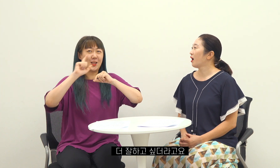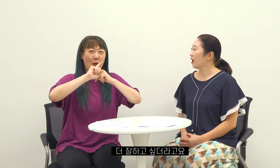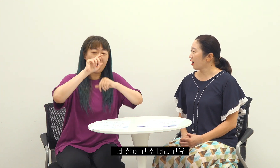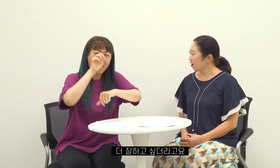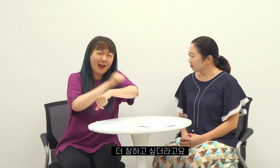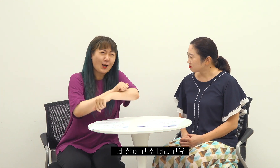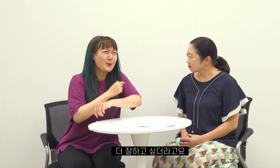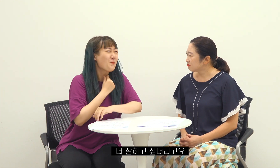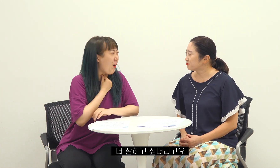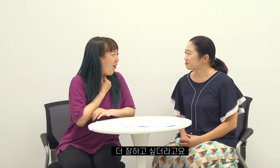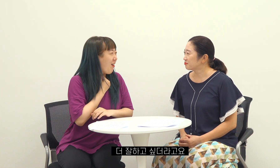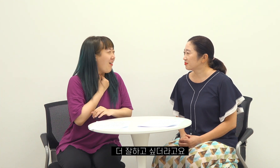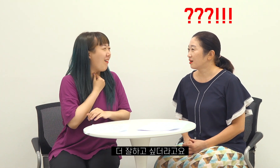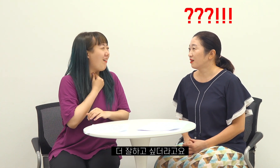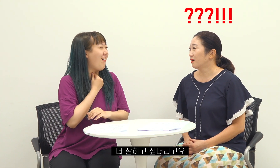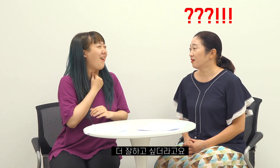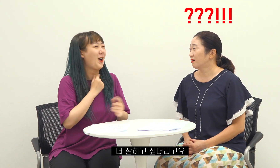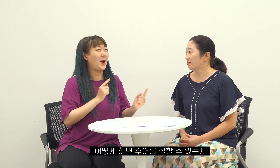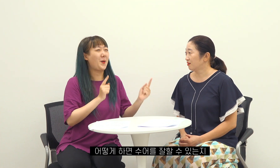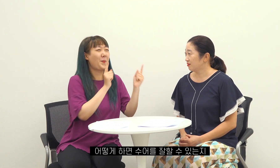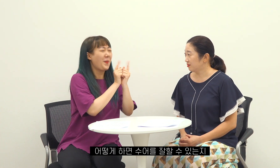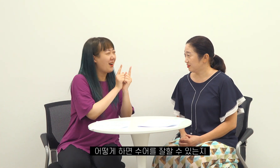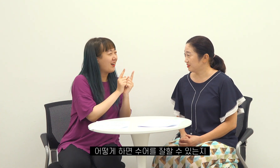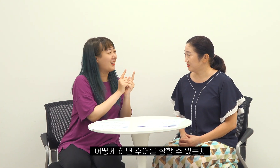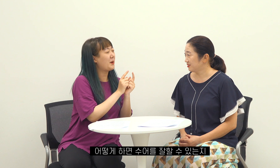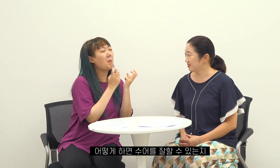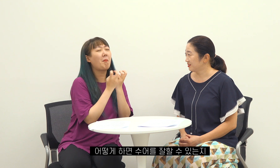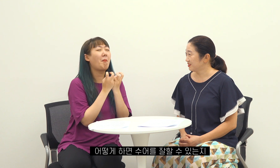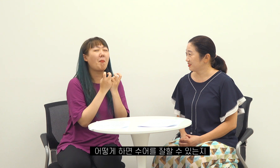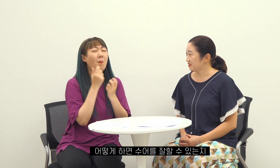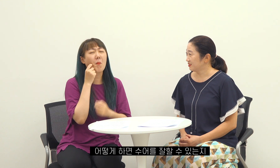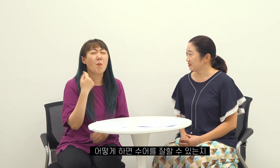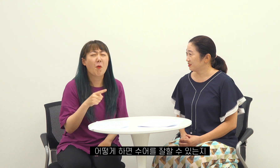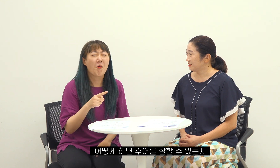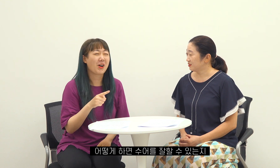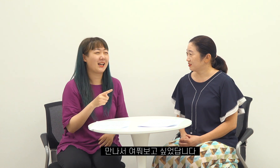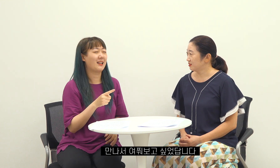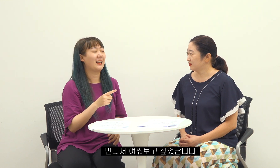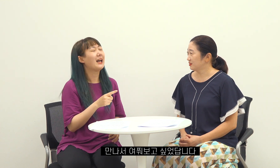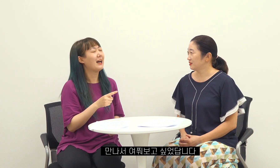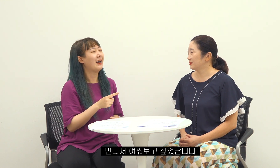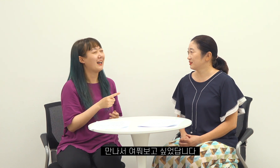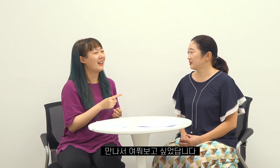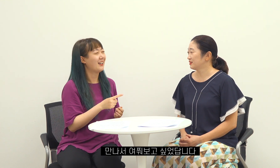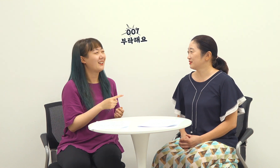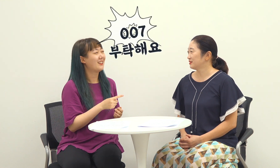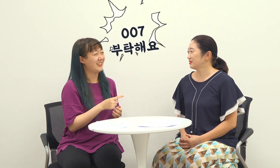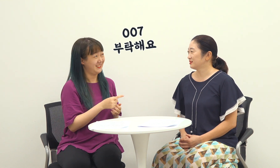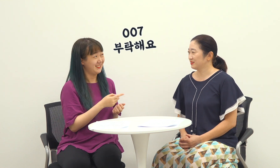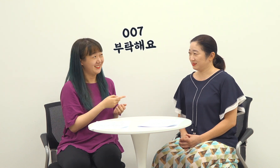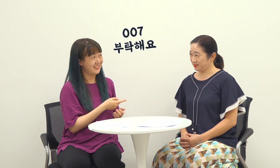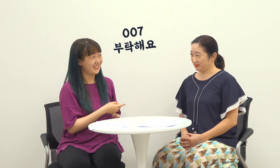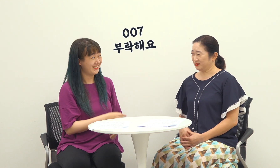and I wanted to do better. I wanted to meet you and ask you how to be good at sign language.